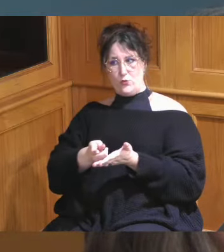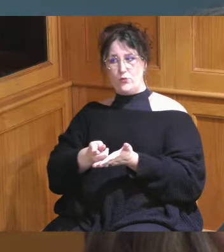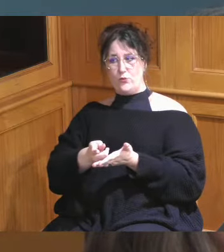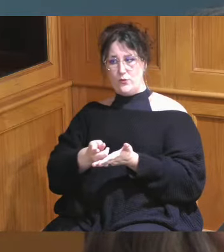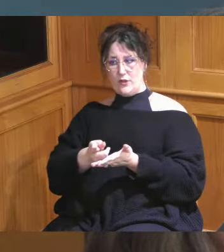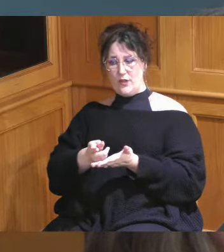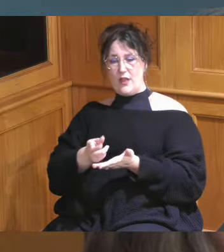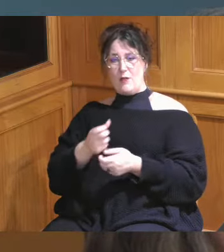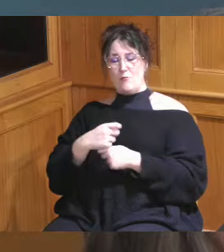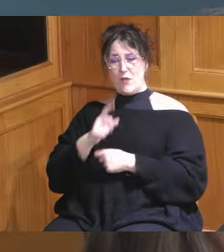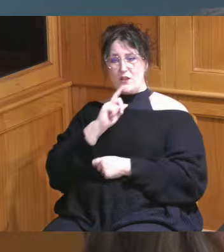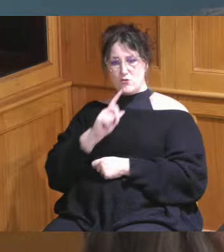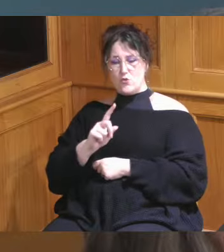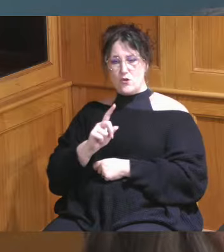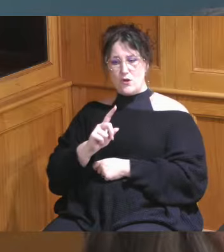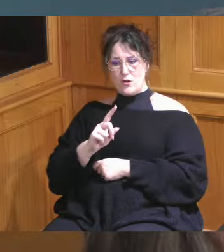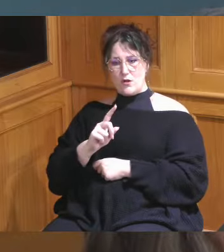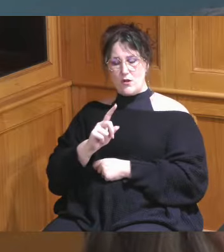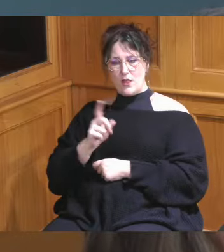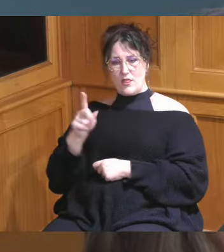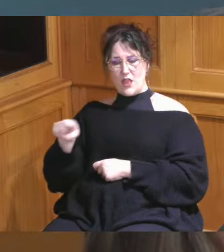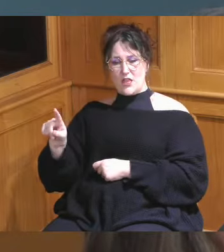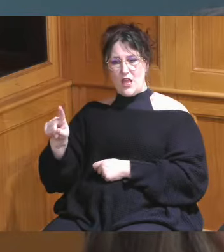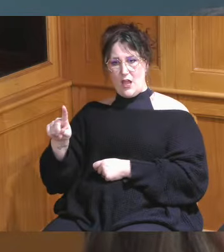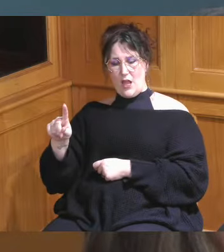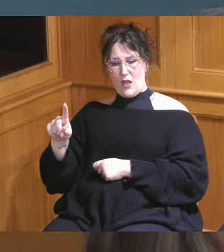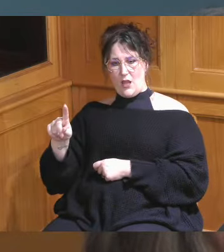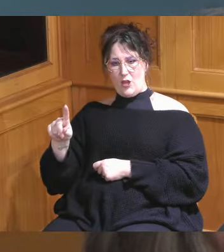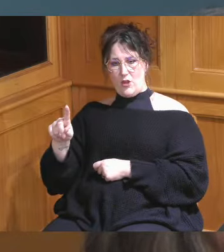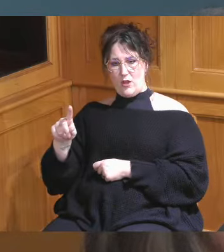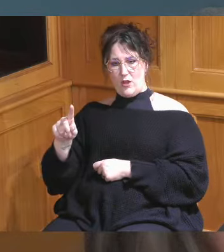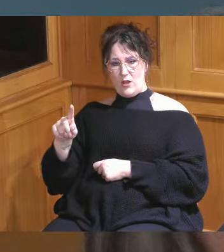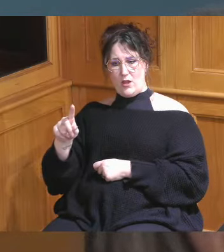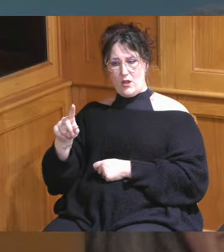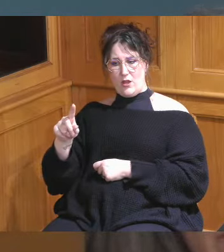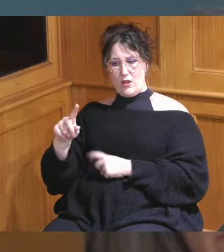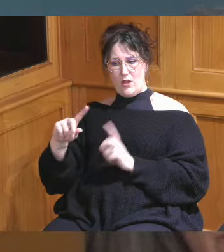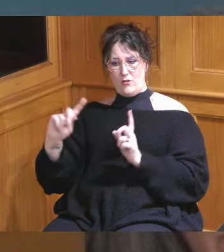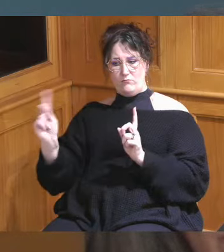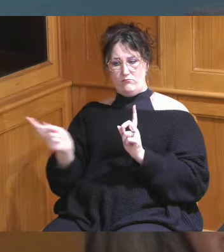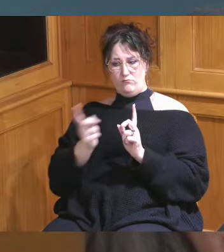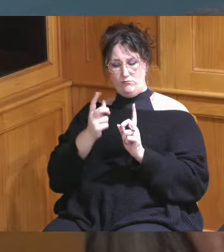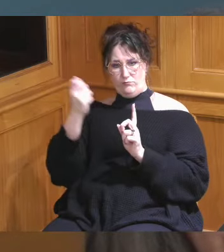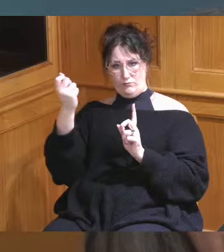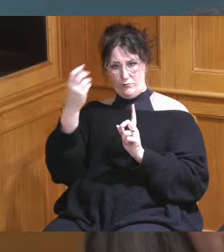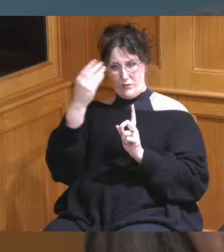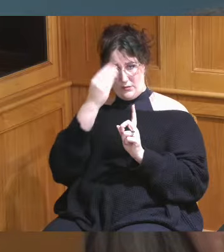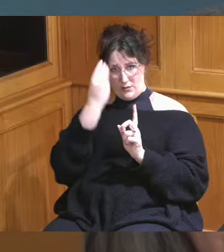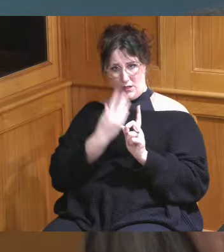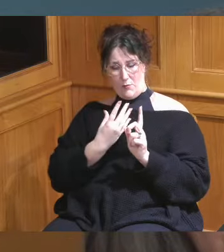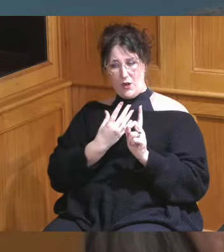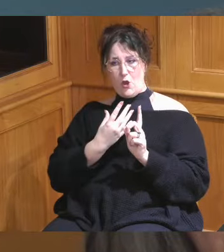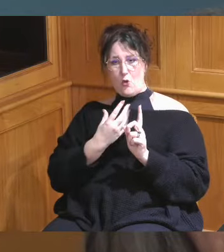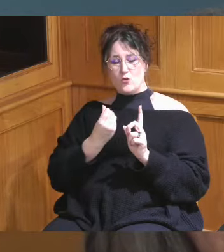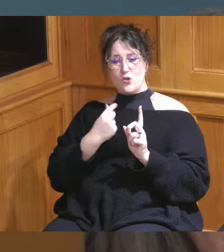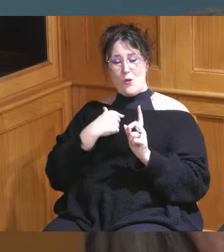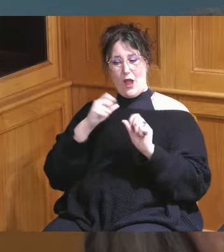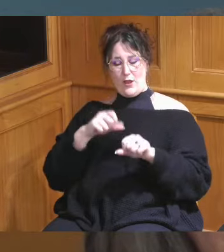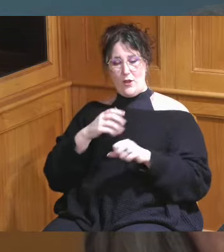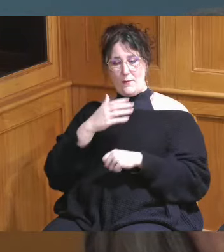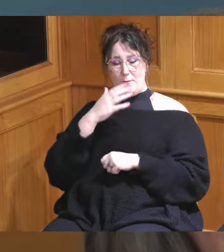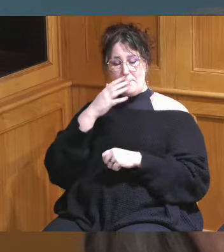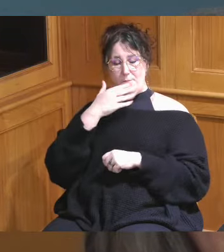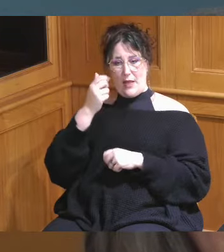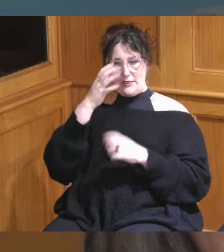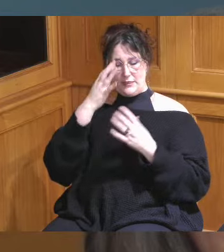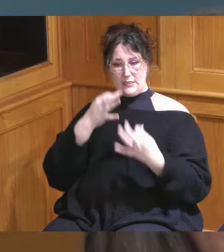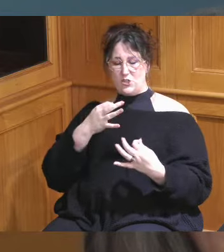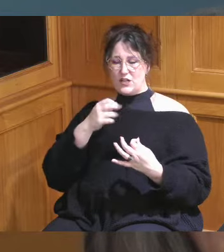were coming forward to give me more enlightenment on making a decision. It's not blind trust. when